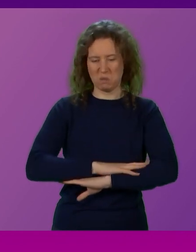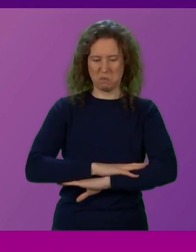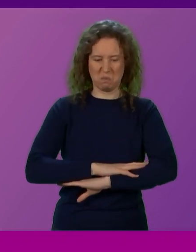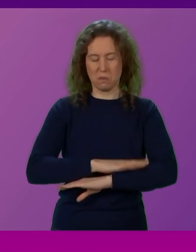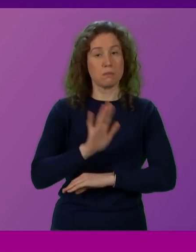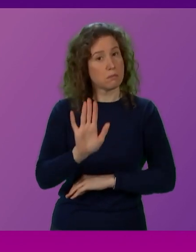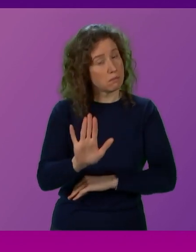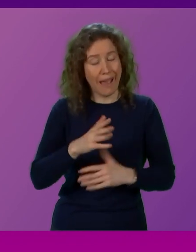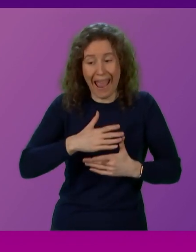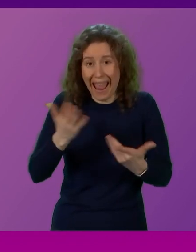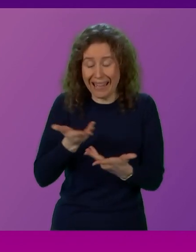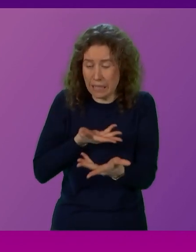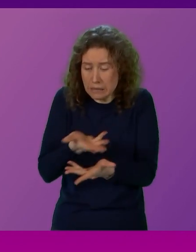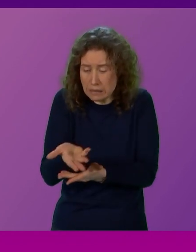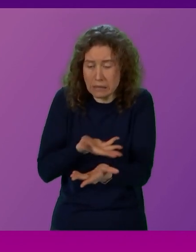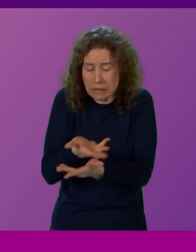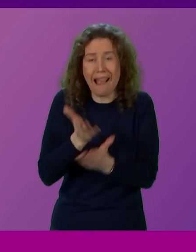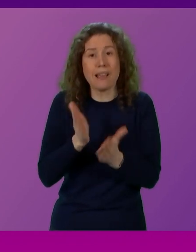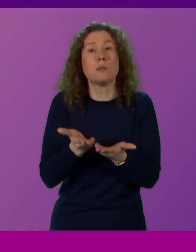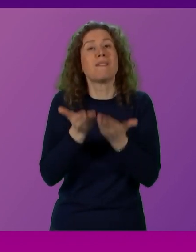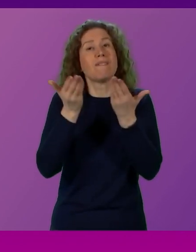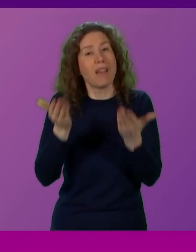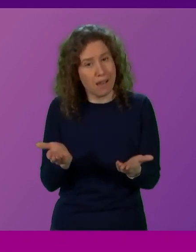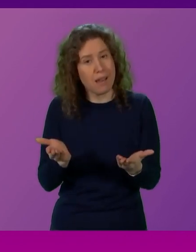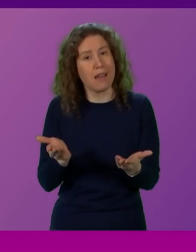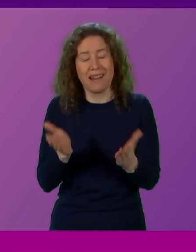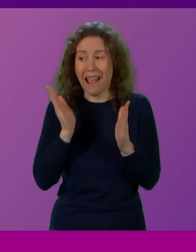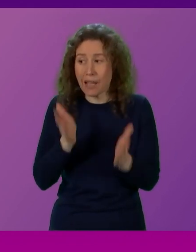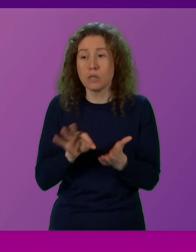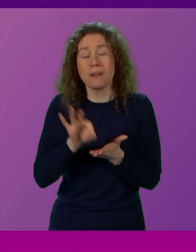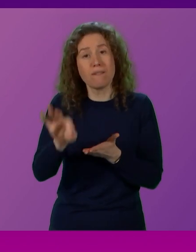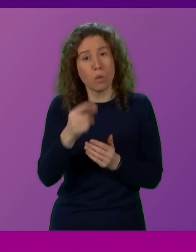Any resolution has to be fair and has to be affordable.